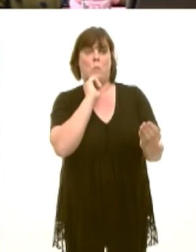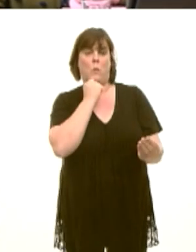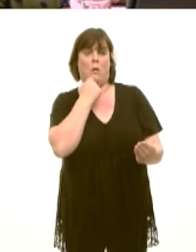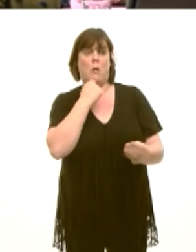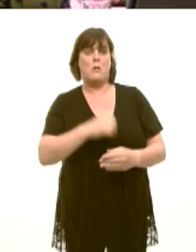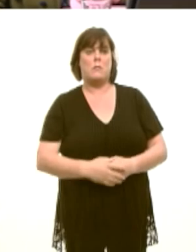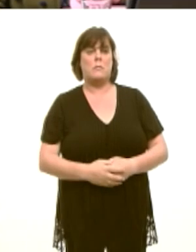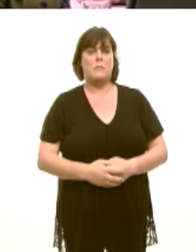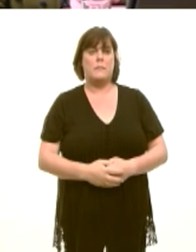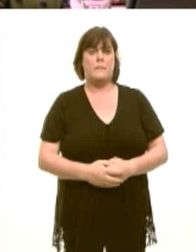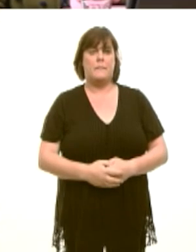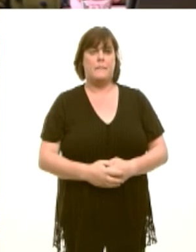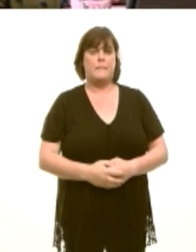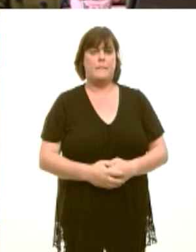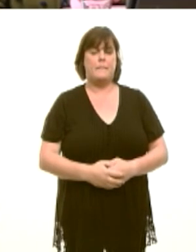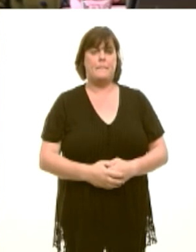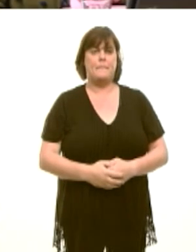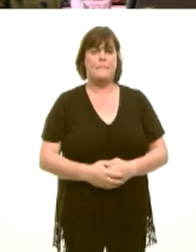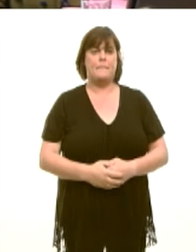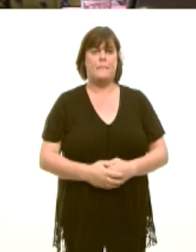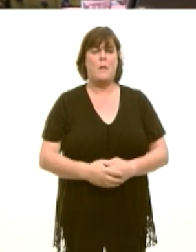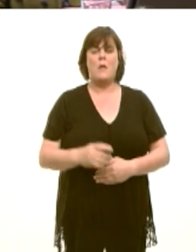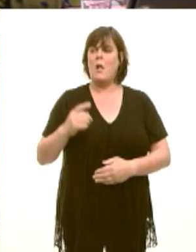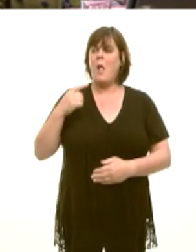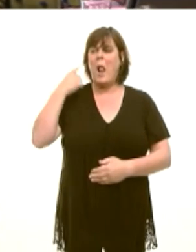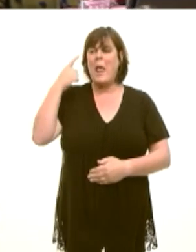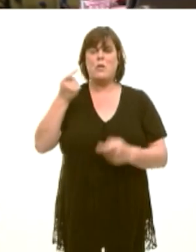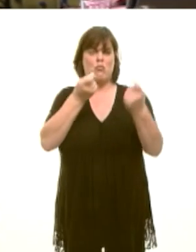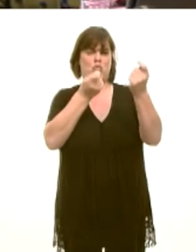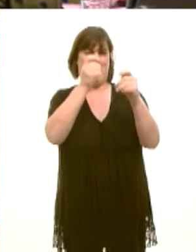It doesnít make any kind of sense to have London running Northern Ireland in the long